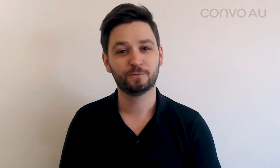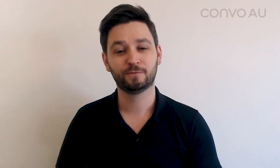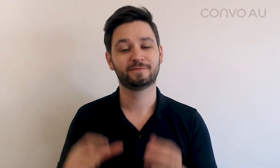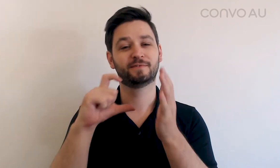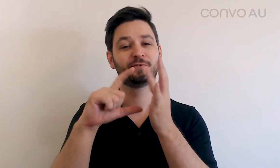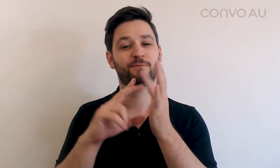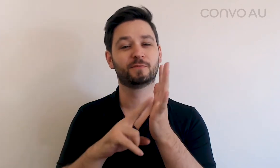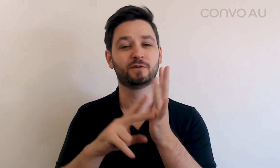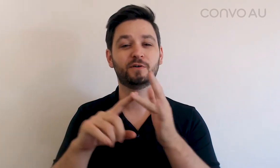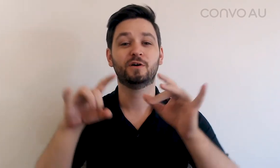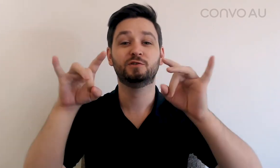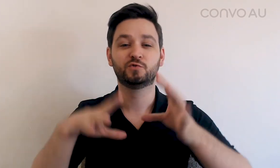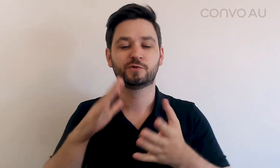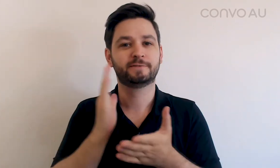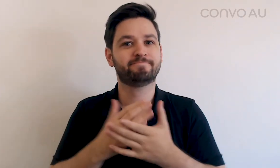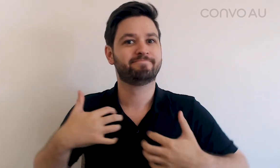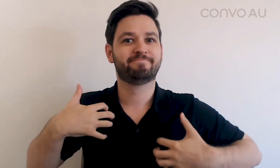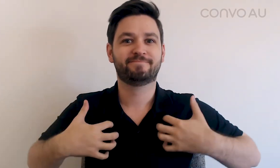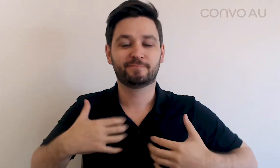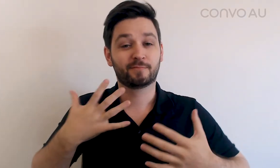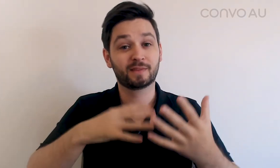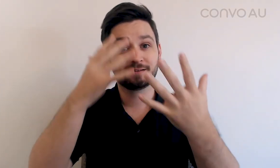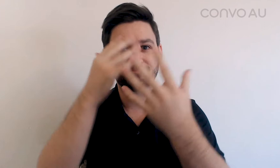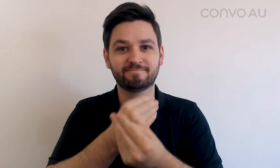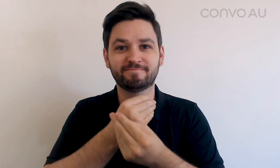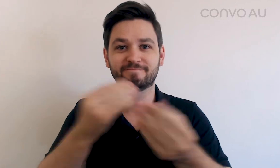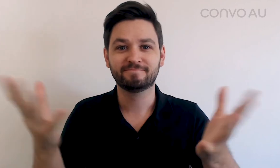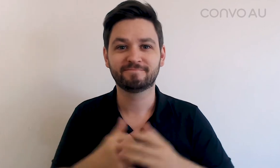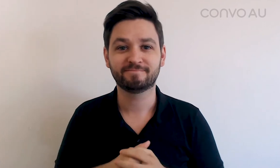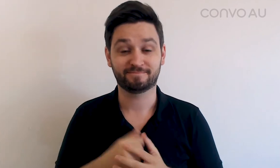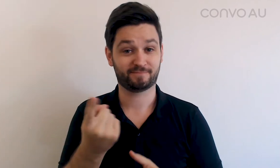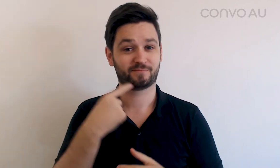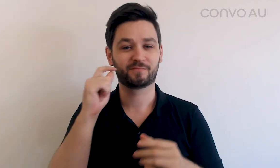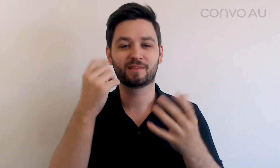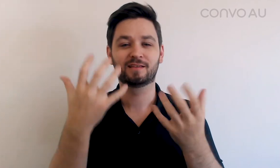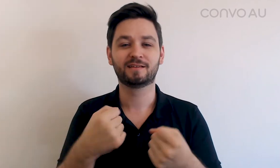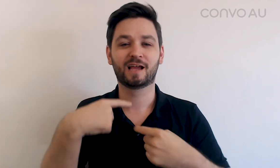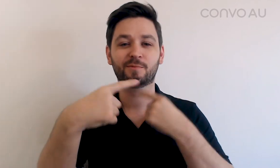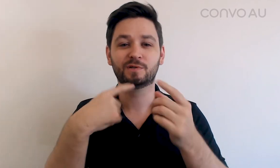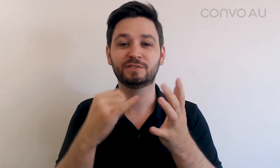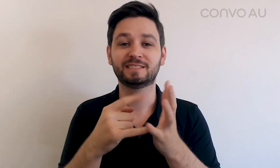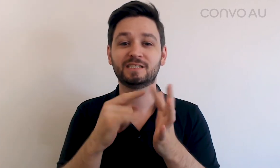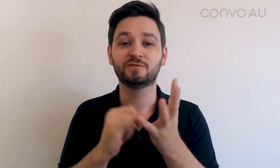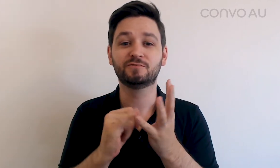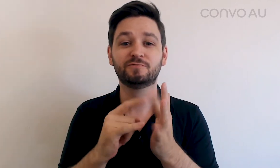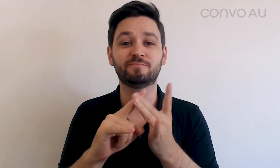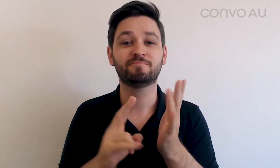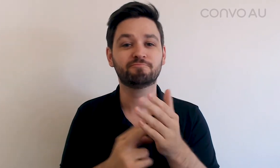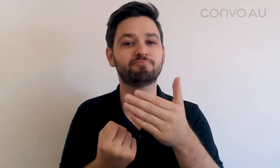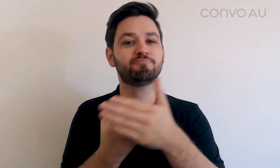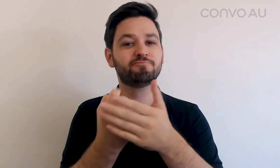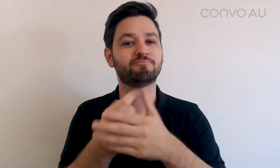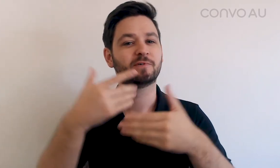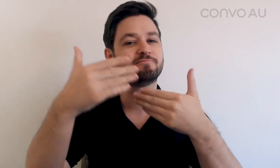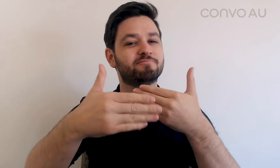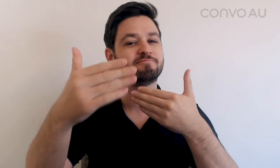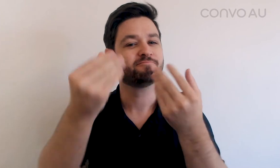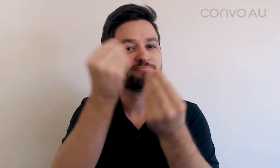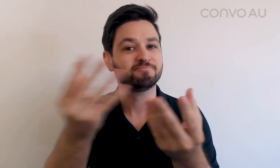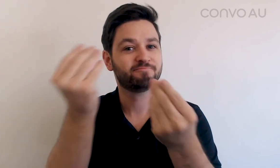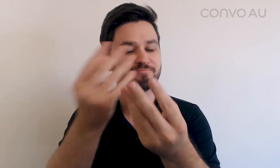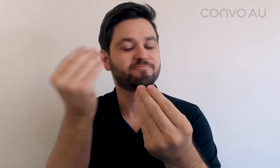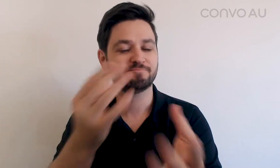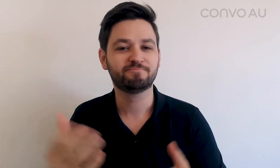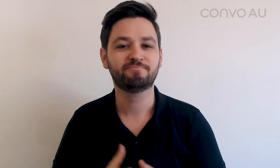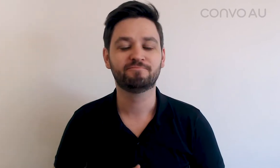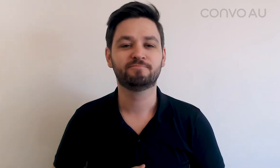Convo Australia is pleased to advise that we will be hosting regular information sessions